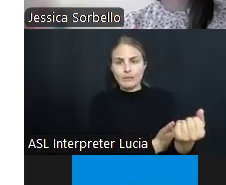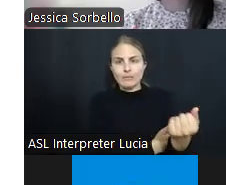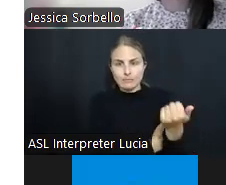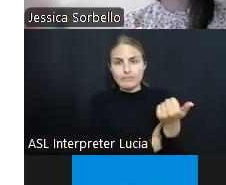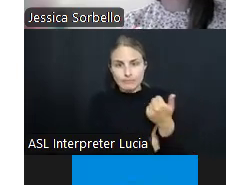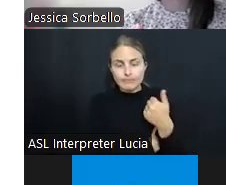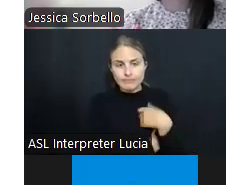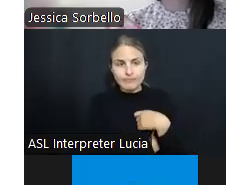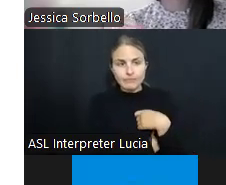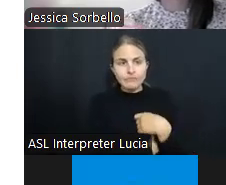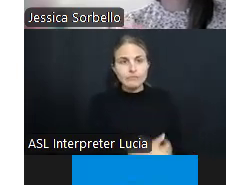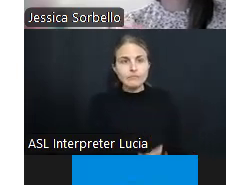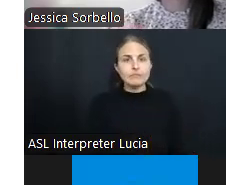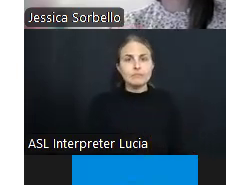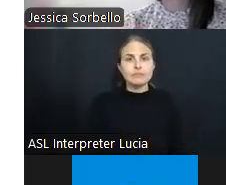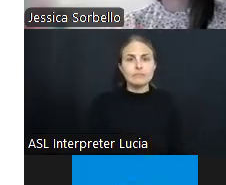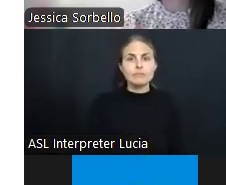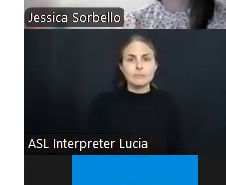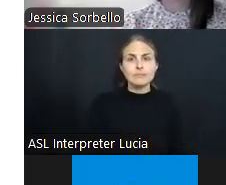heroin and the biggest concern about it is ifs not an opioid.